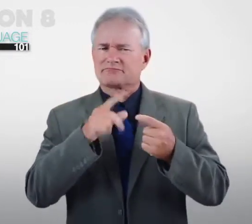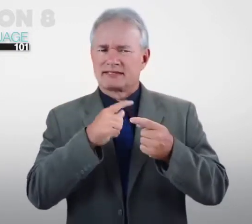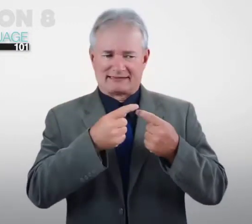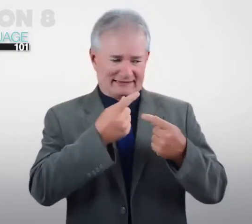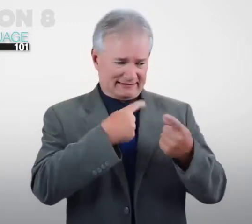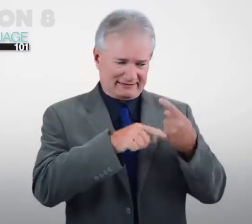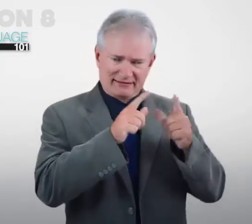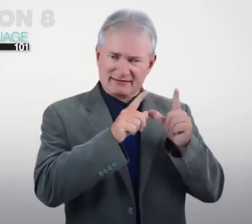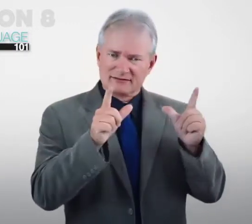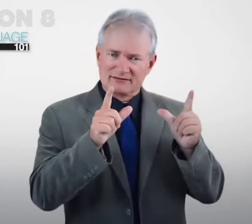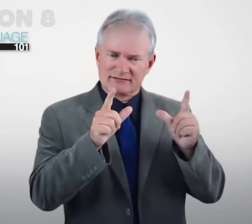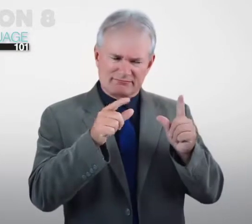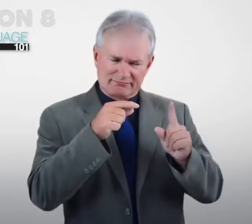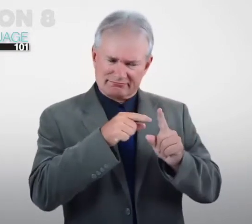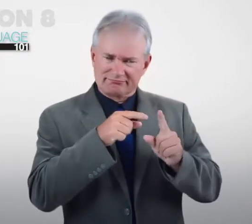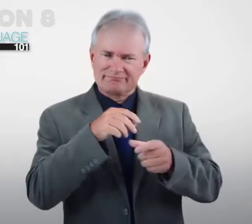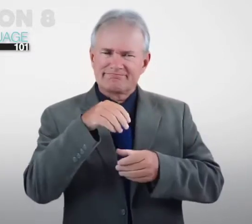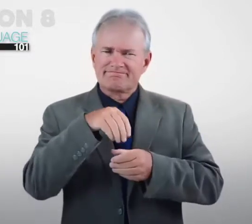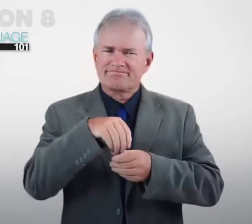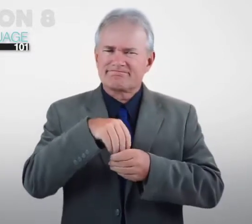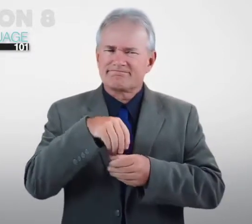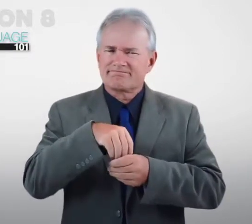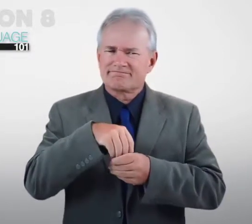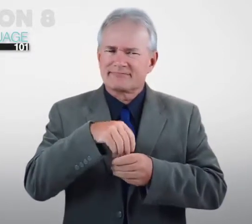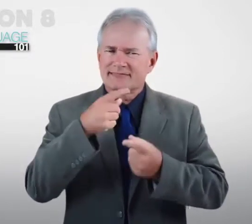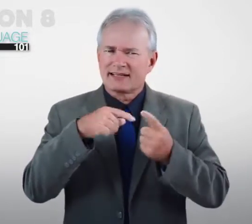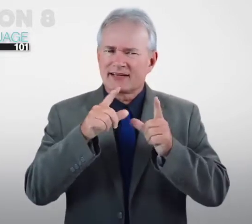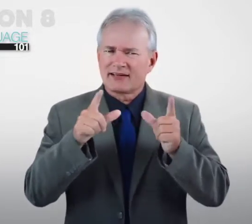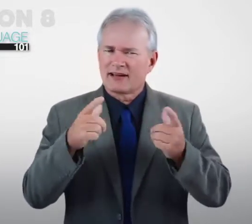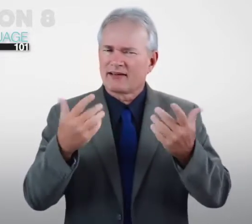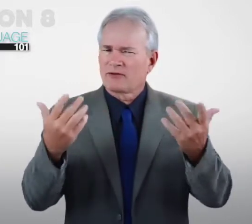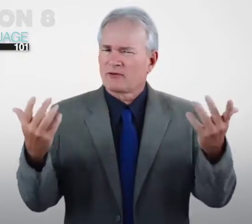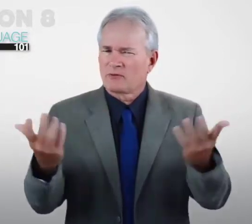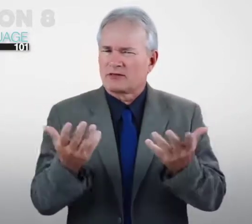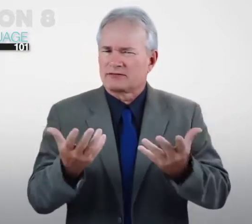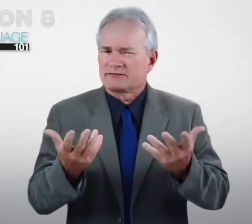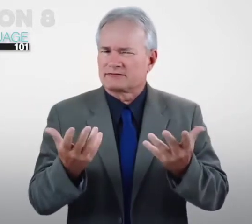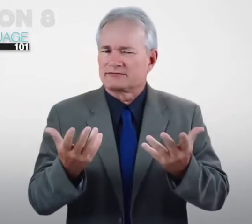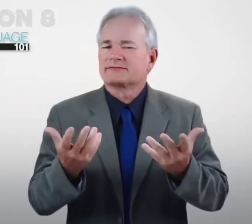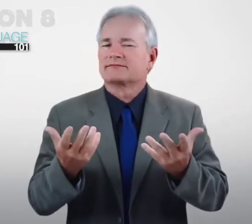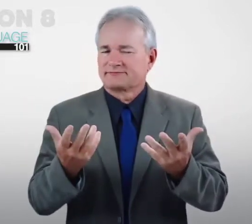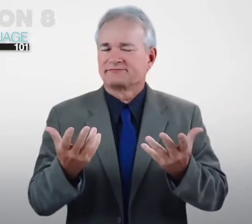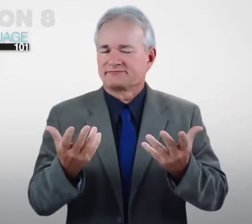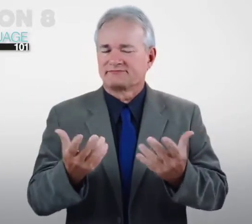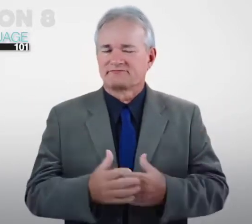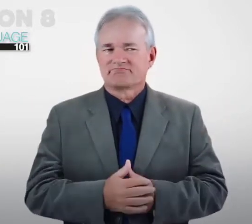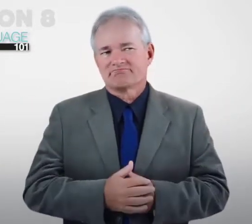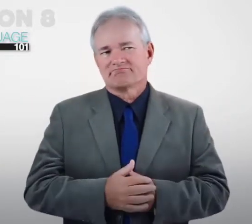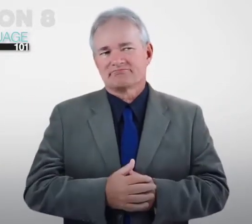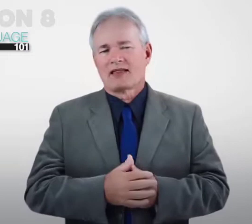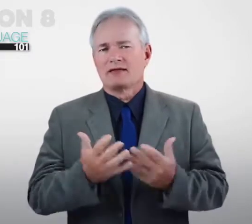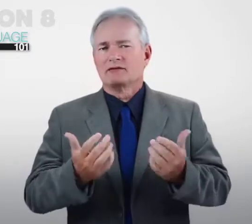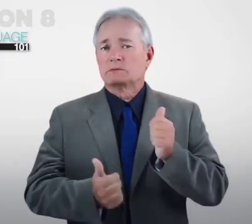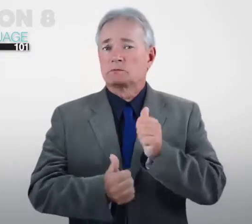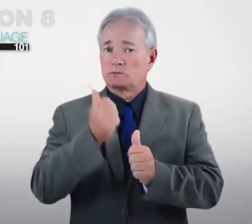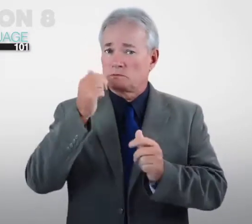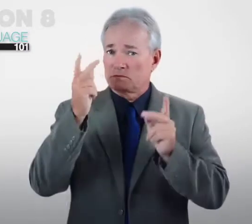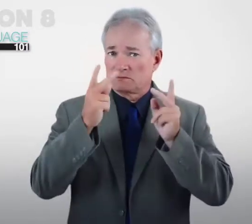The topic I would like to discuss right now is sign language, what's inside the language and let's discuss the word order.